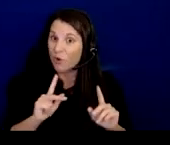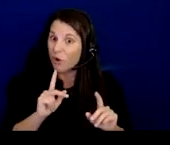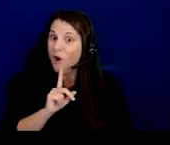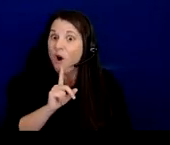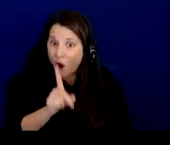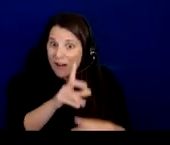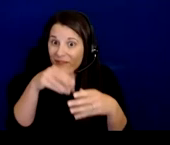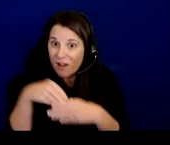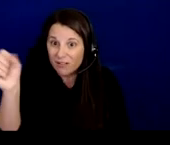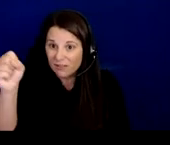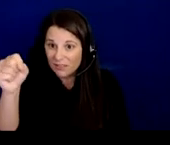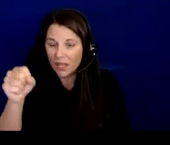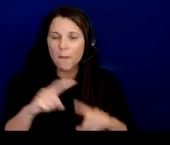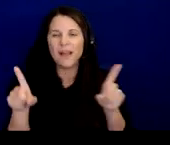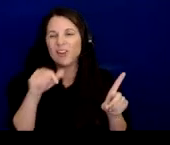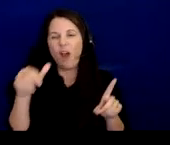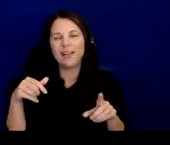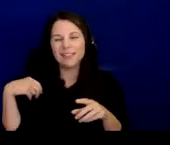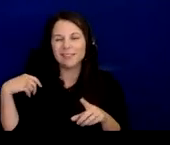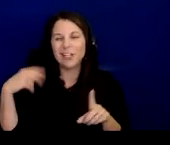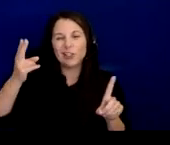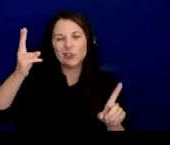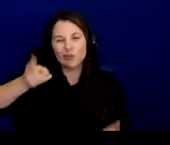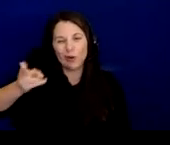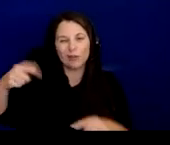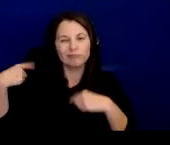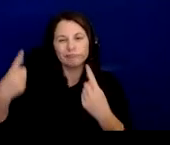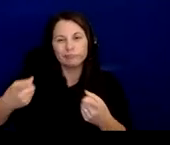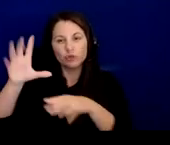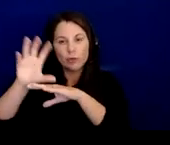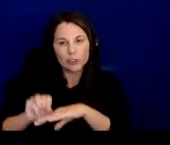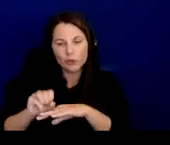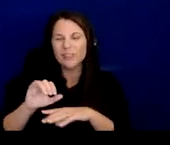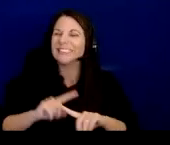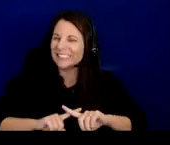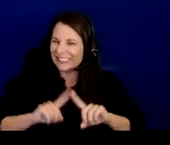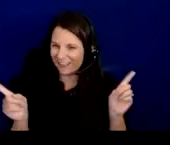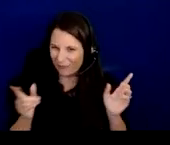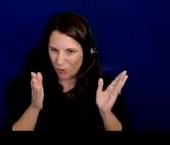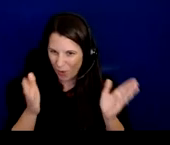you know, academic researchers tend not to study. Right. And these nontraditional forms of participation, even